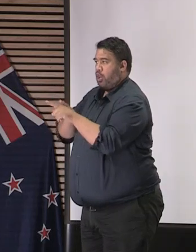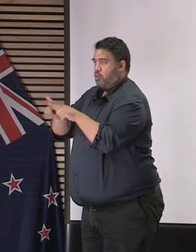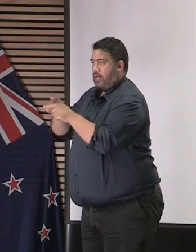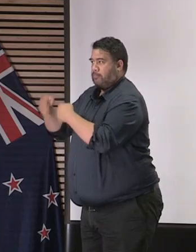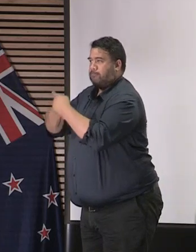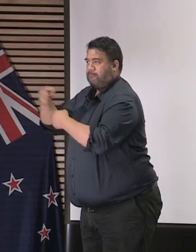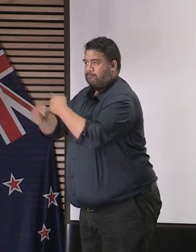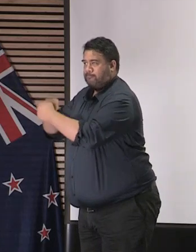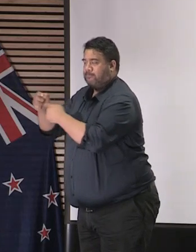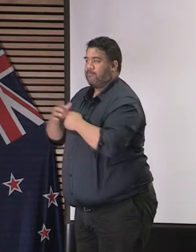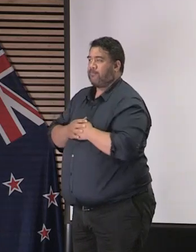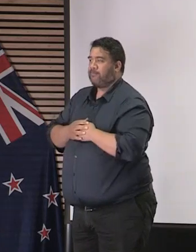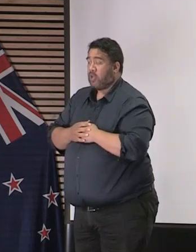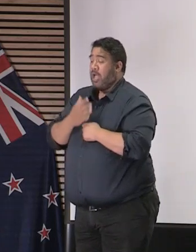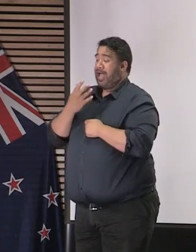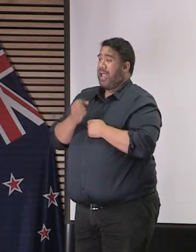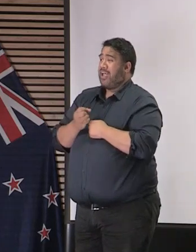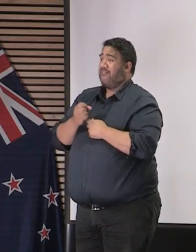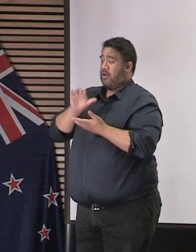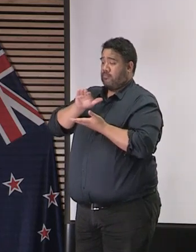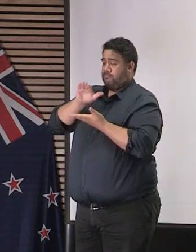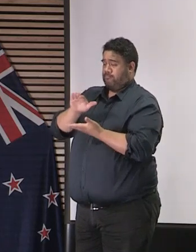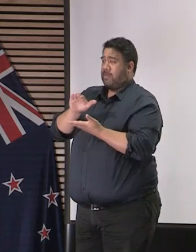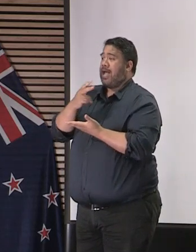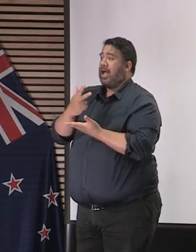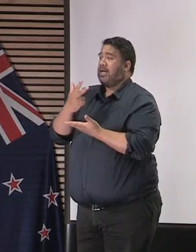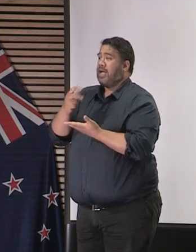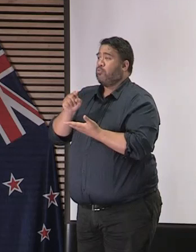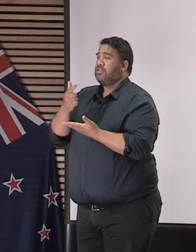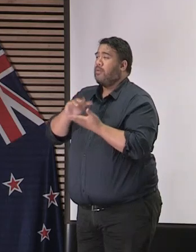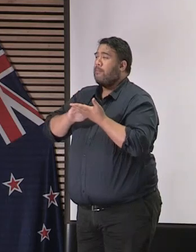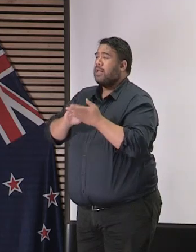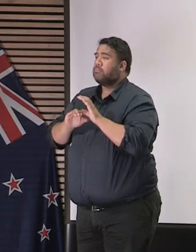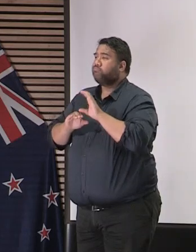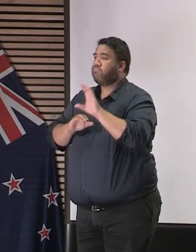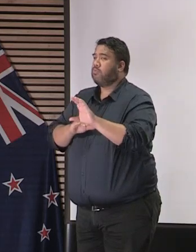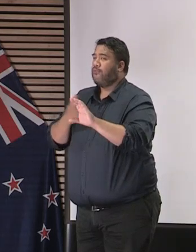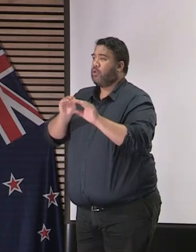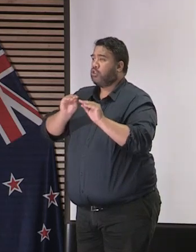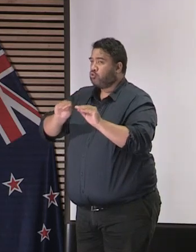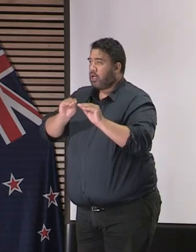sure they can sparrow motor learning. To fund all of that